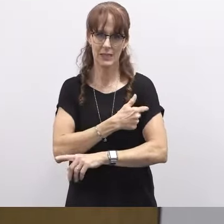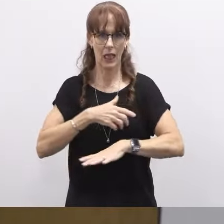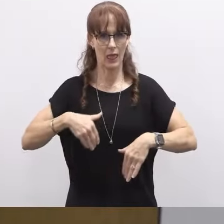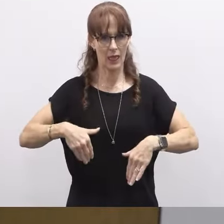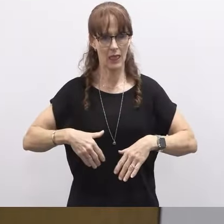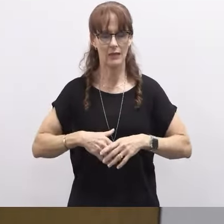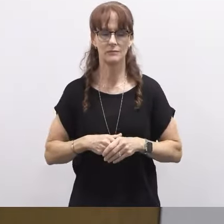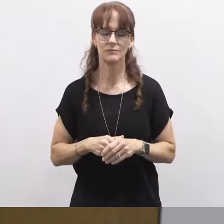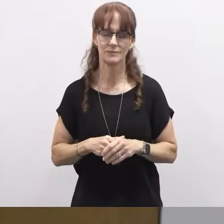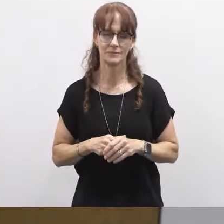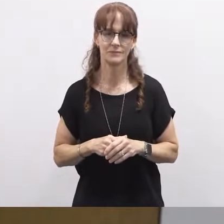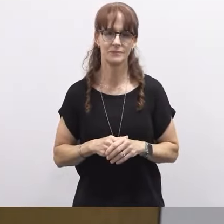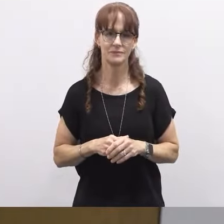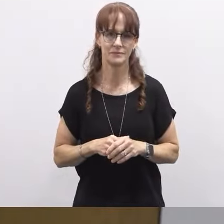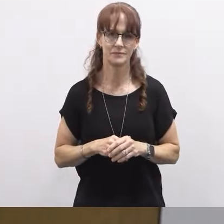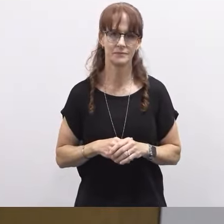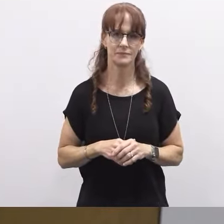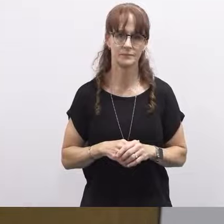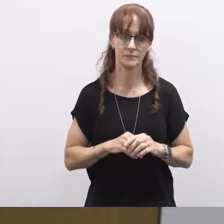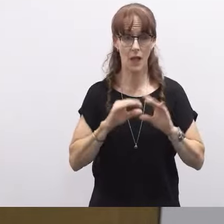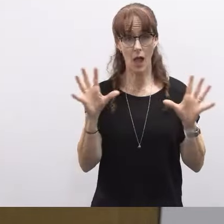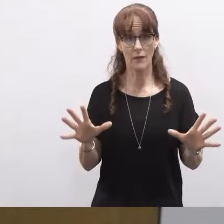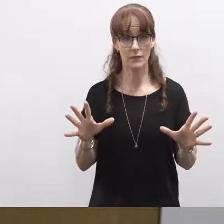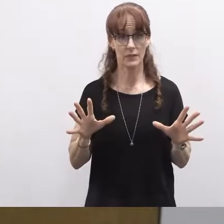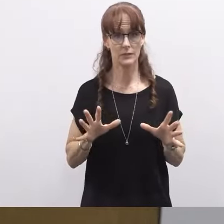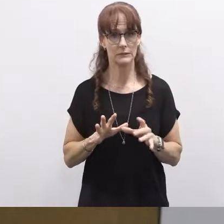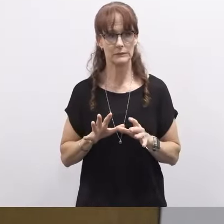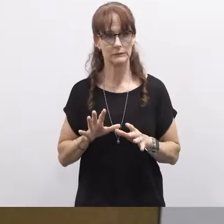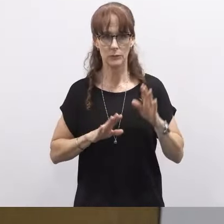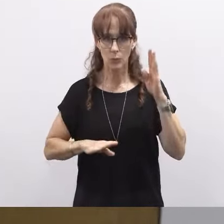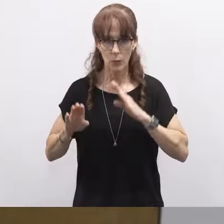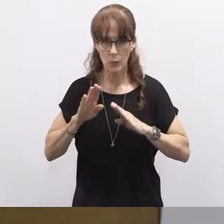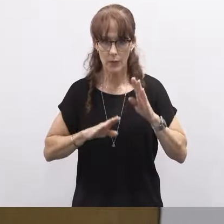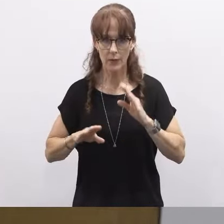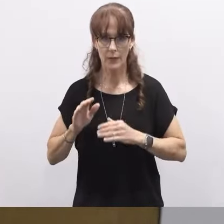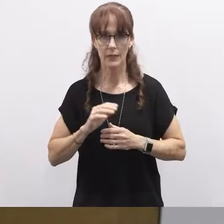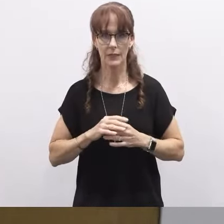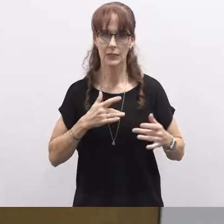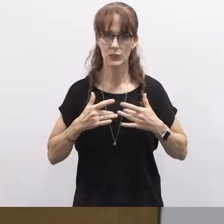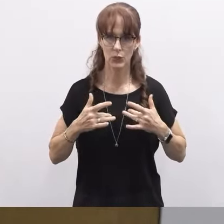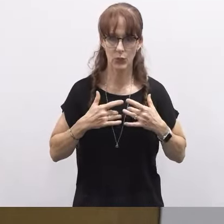And so there was obviously levels for concern. And for a lot of people,